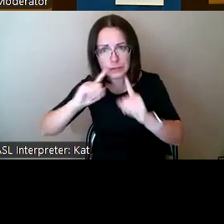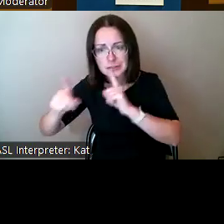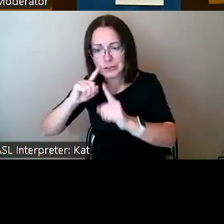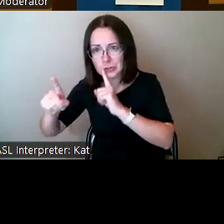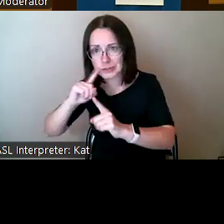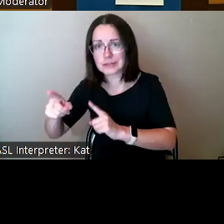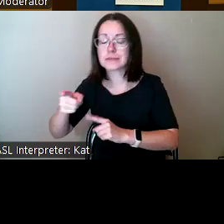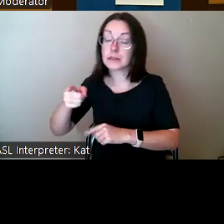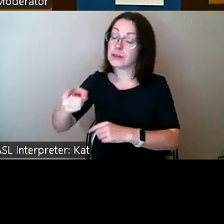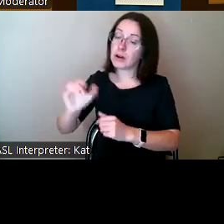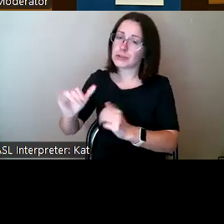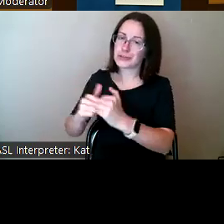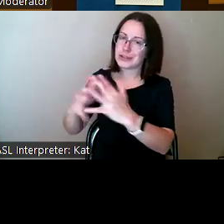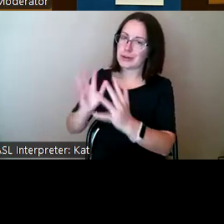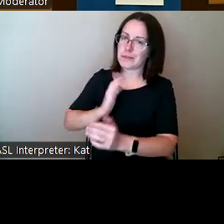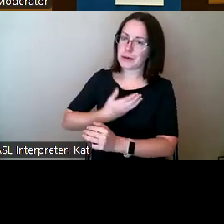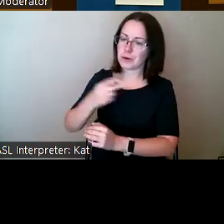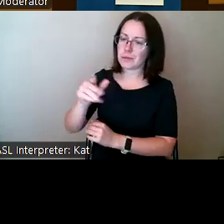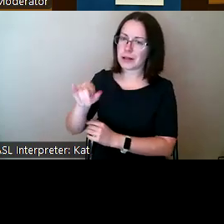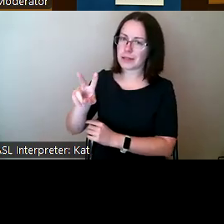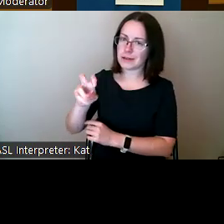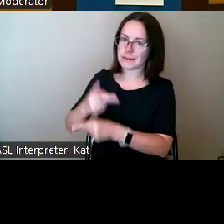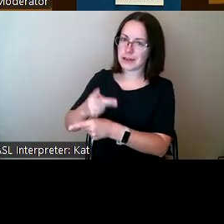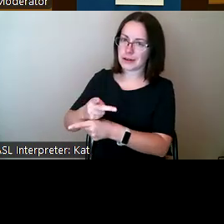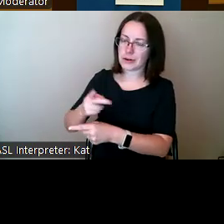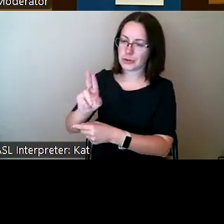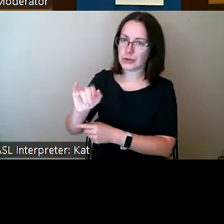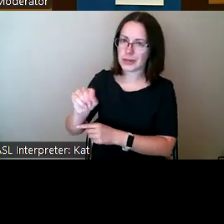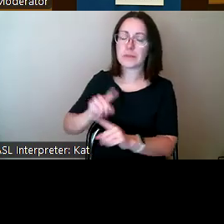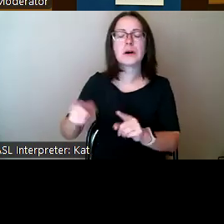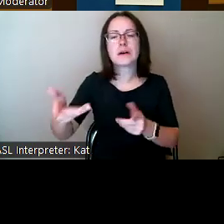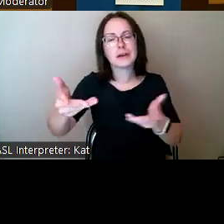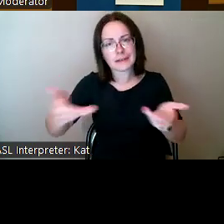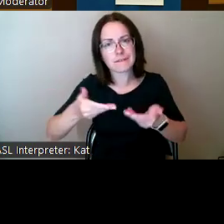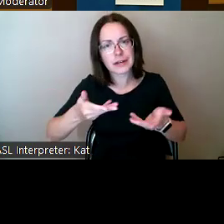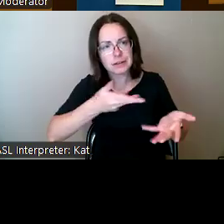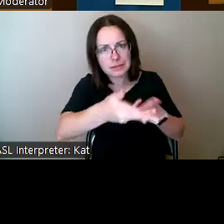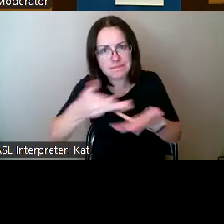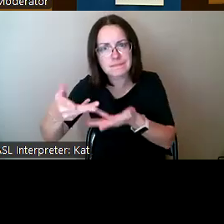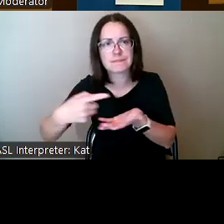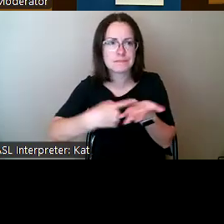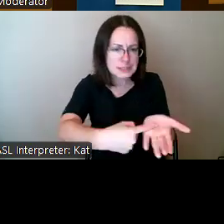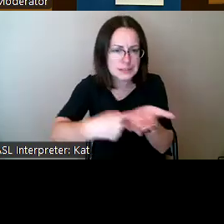of care unit there. He invited conversations from across the moral stances. He engaged in debate and